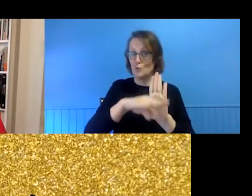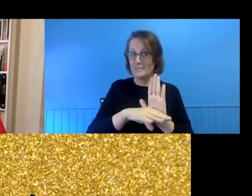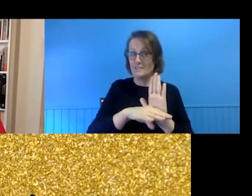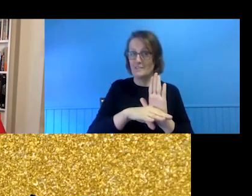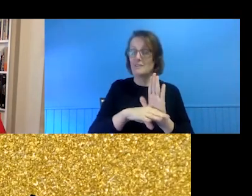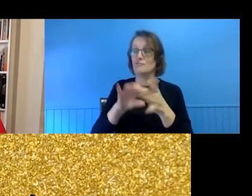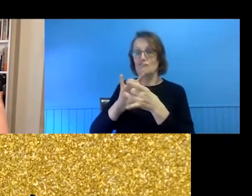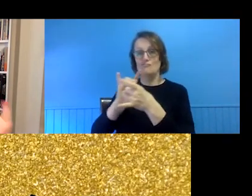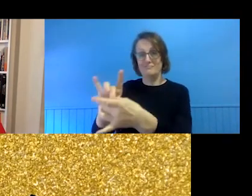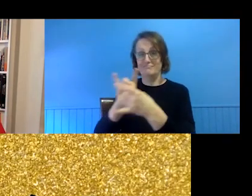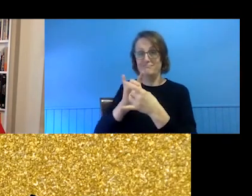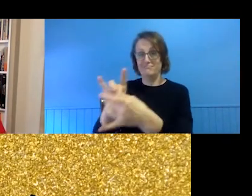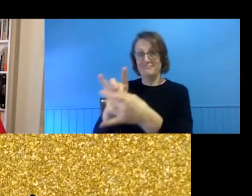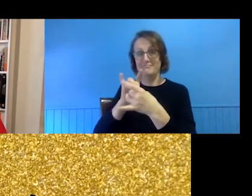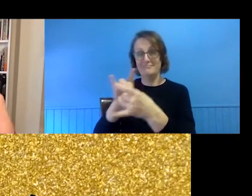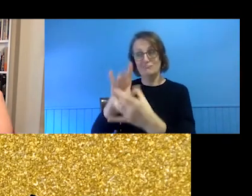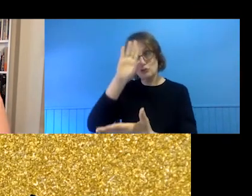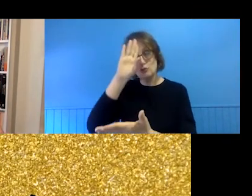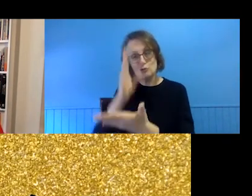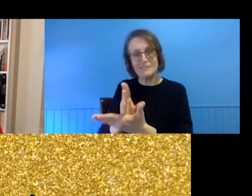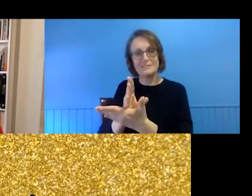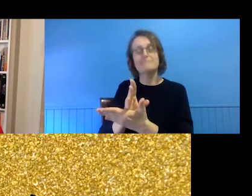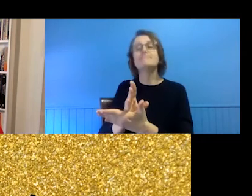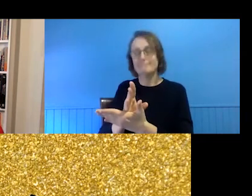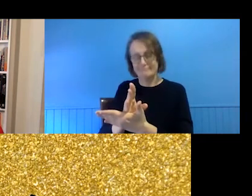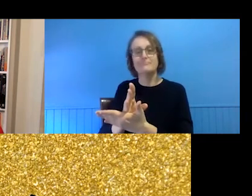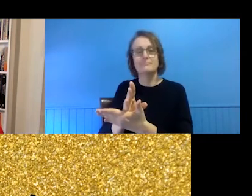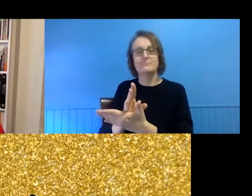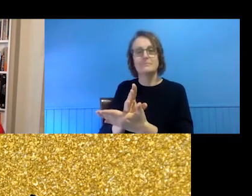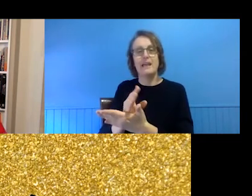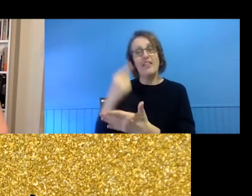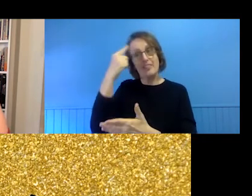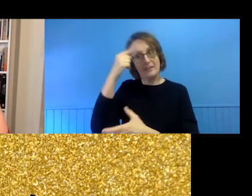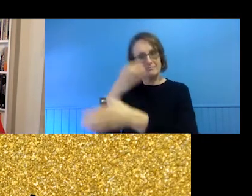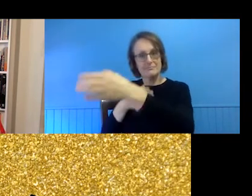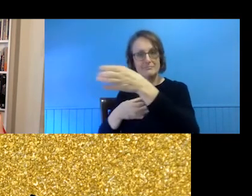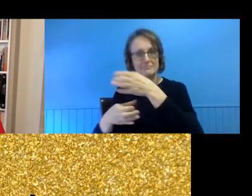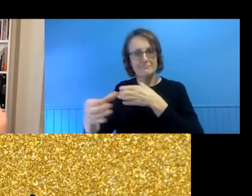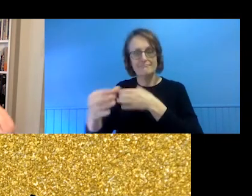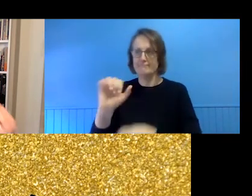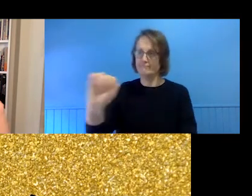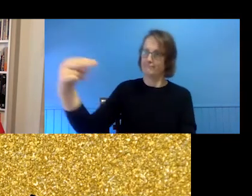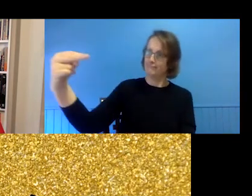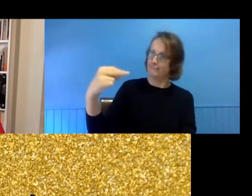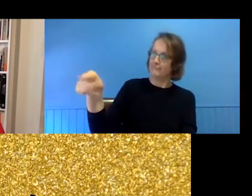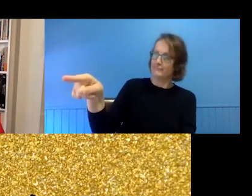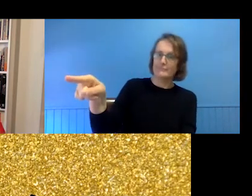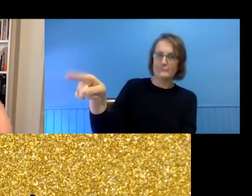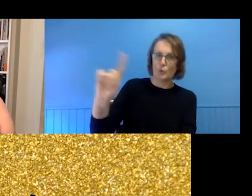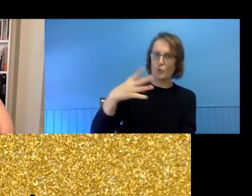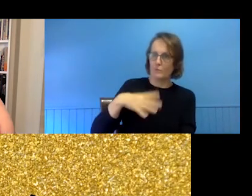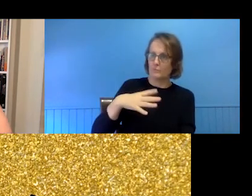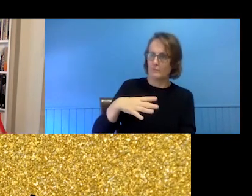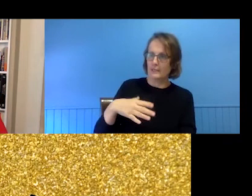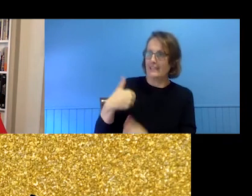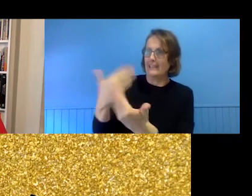relationshipings, confirm trust and what's in it for them. Think about